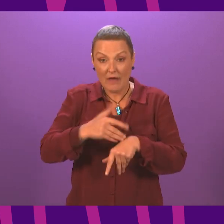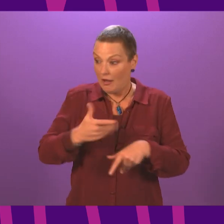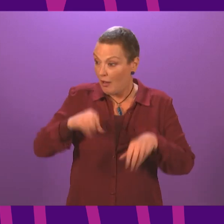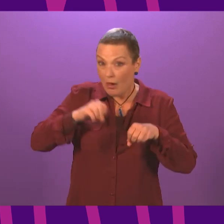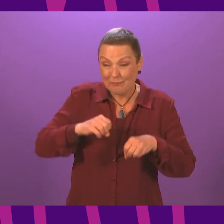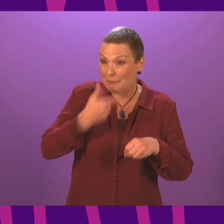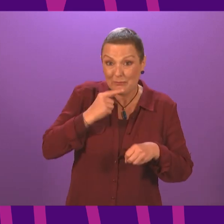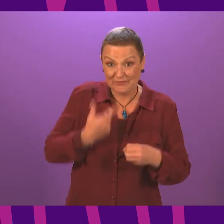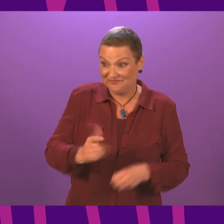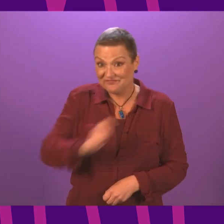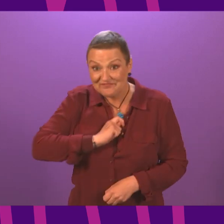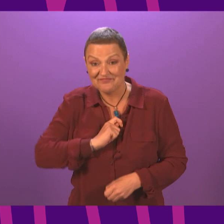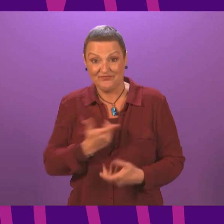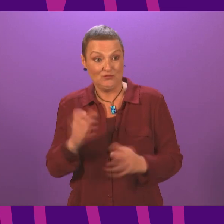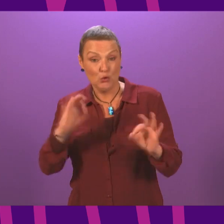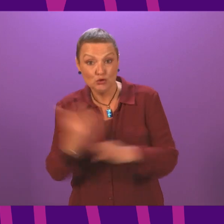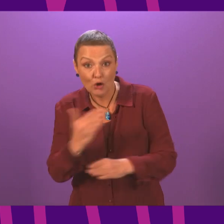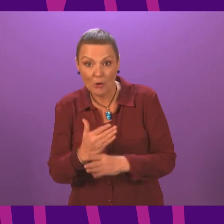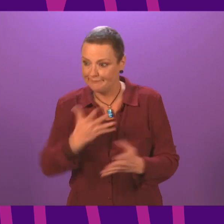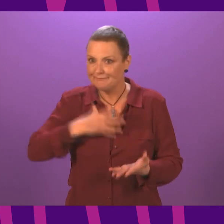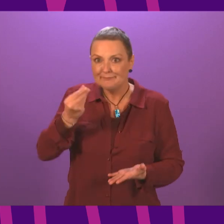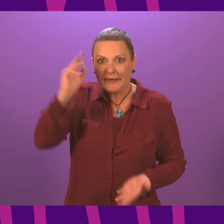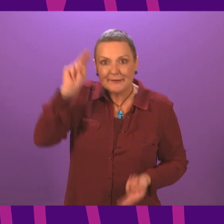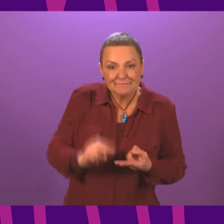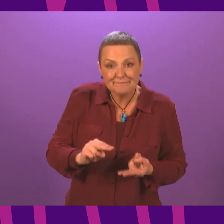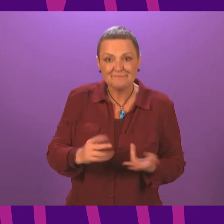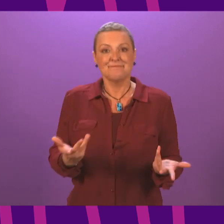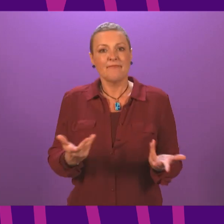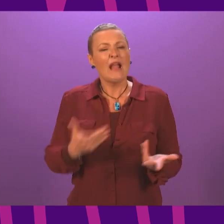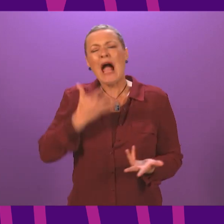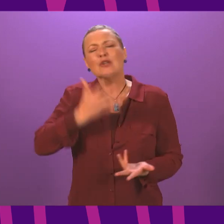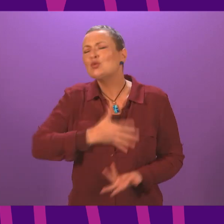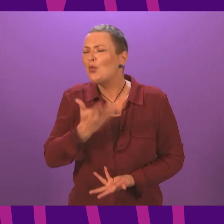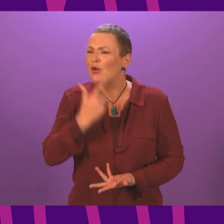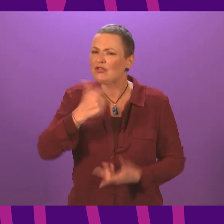I do not want to dwell on that, because Covid-19 affects us all and, across society,